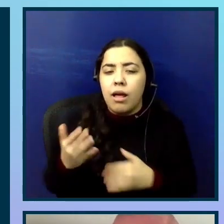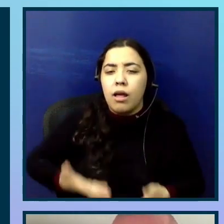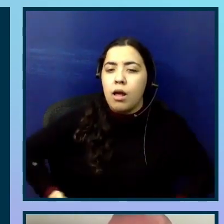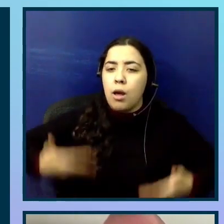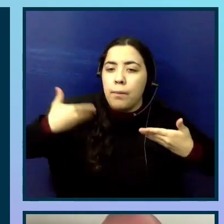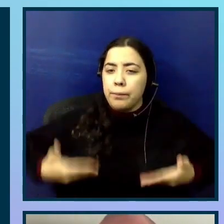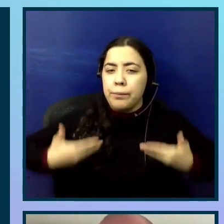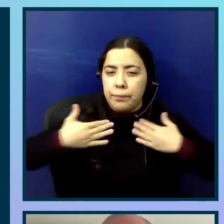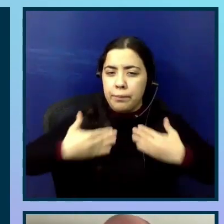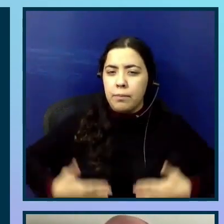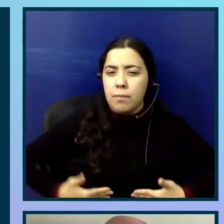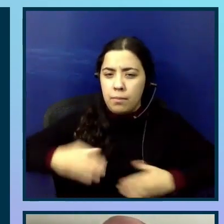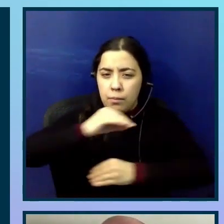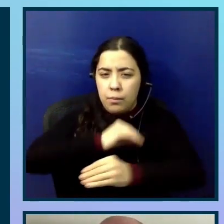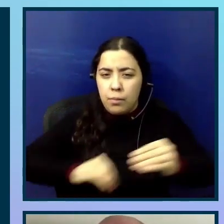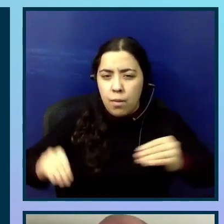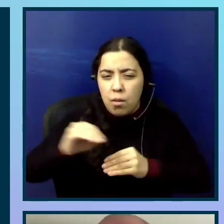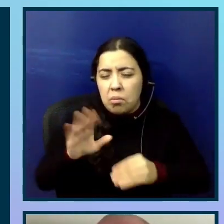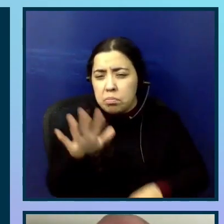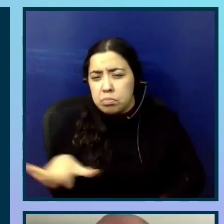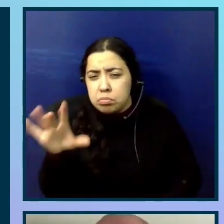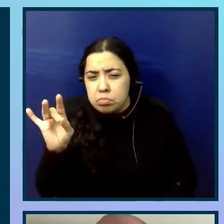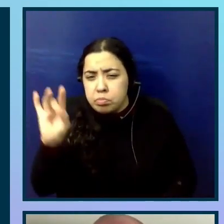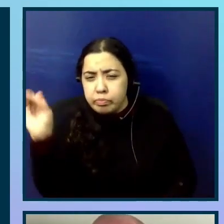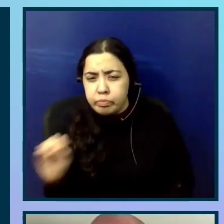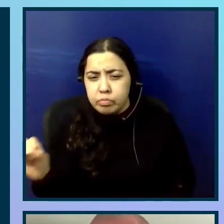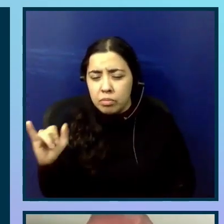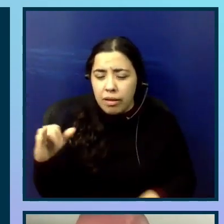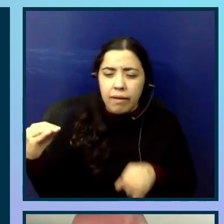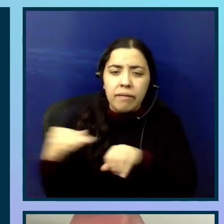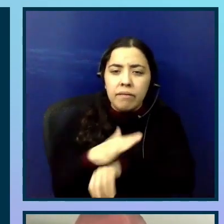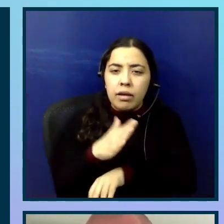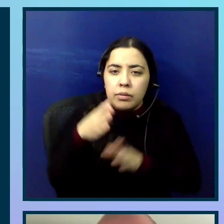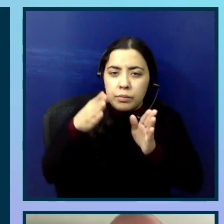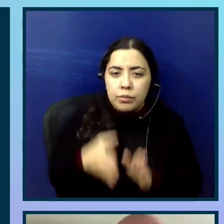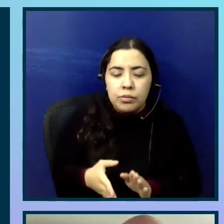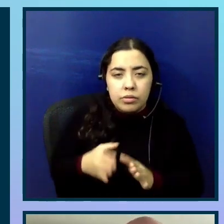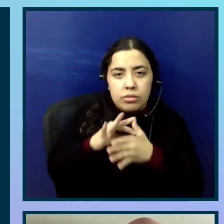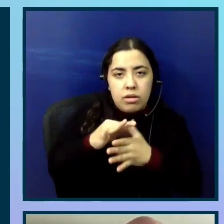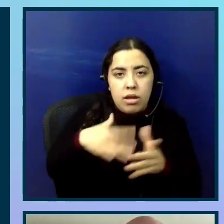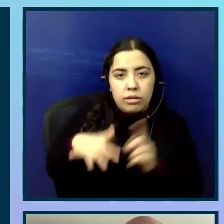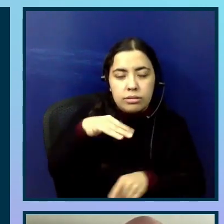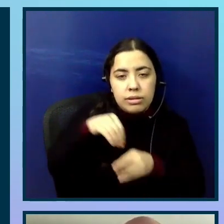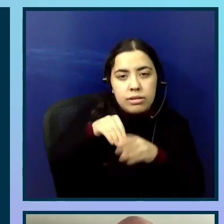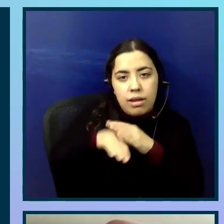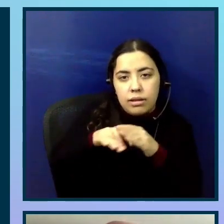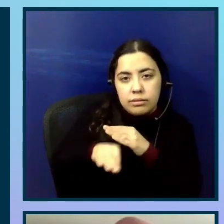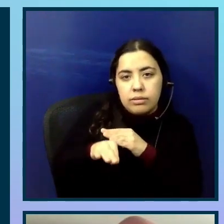impactful within, sort of contextual within accessing digital services.